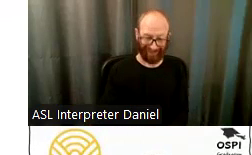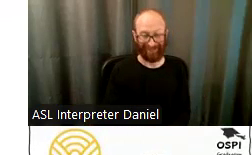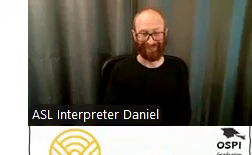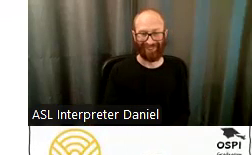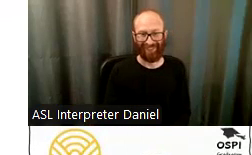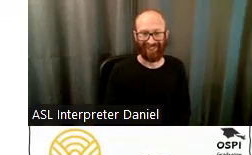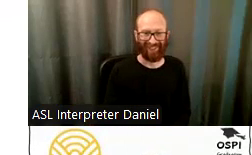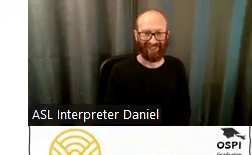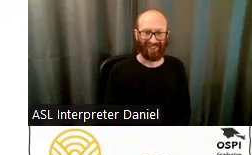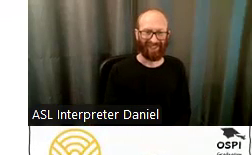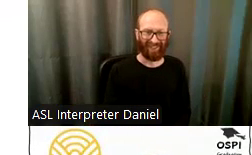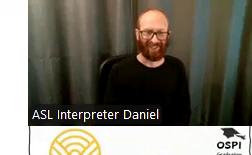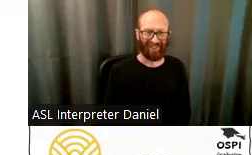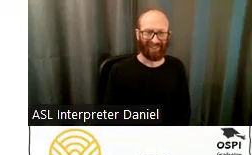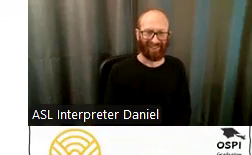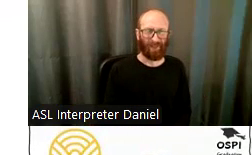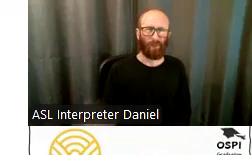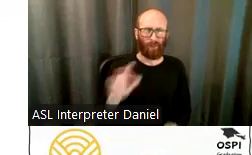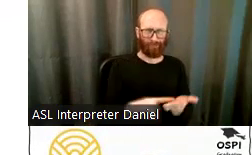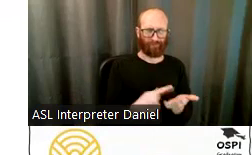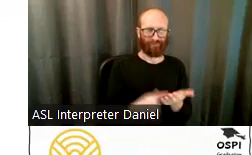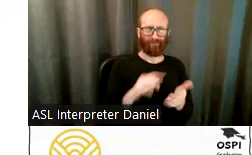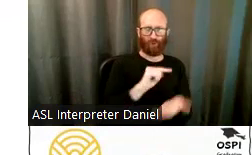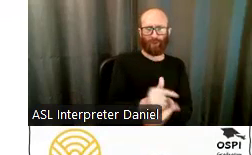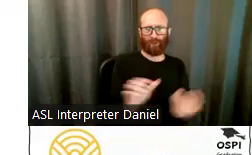graduation certificate options in Washington state and what those requirements